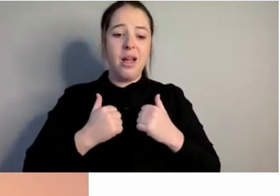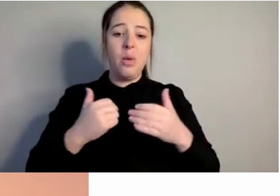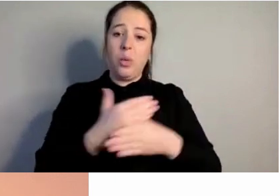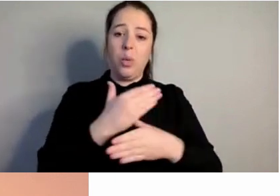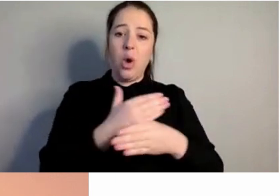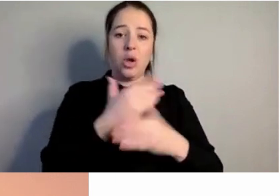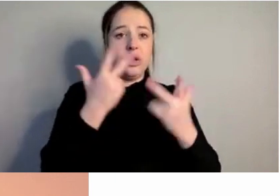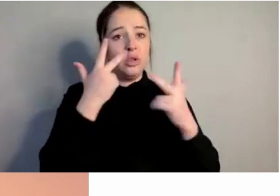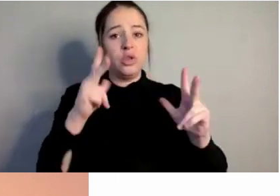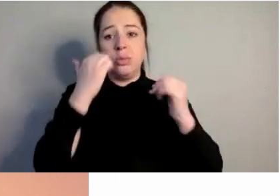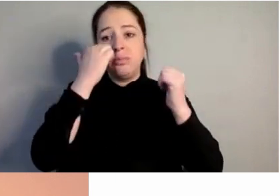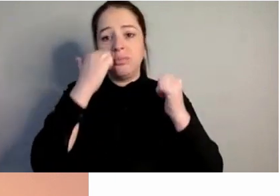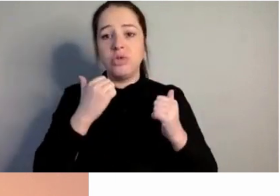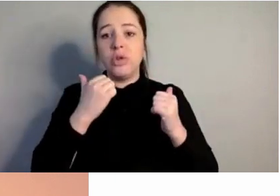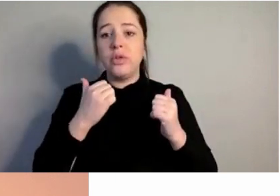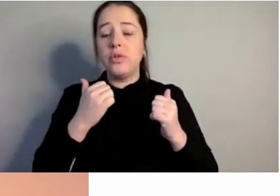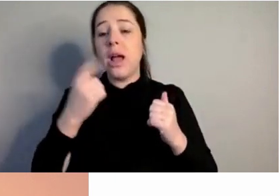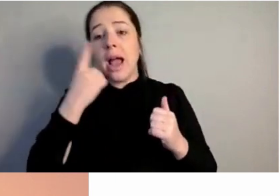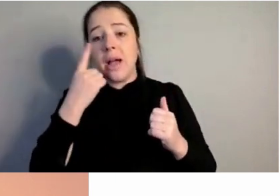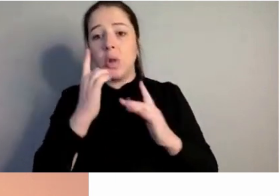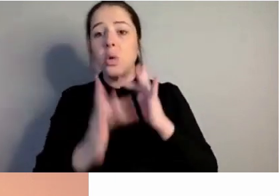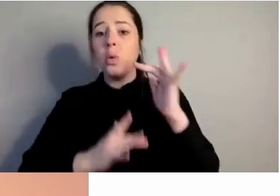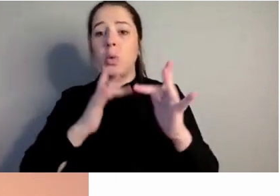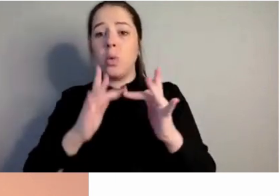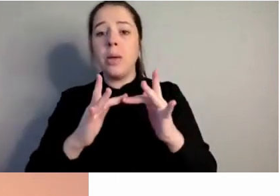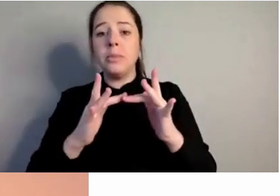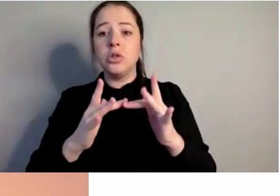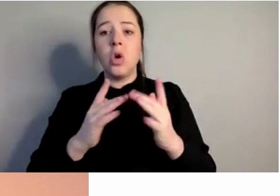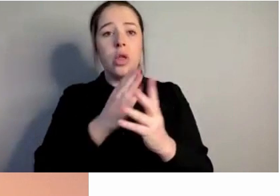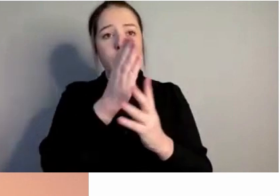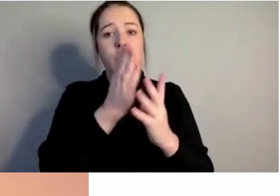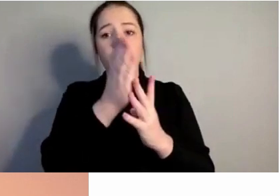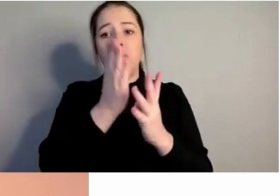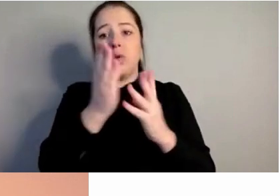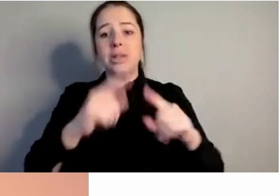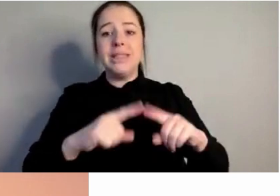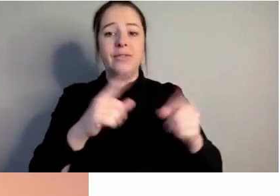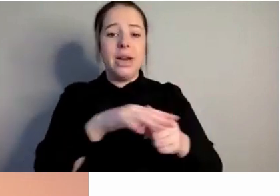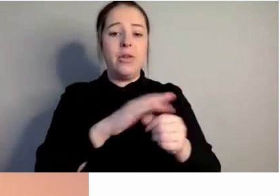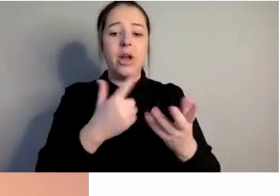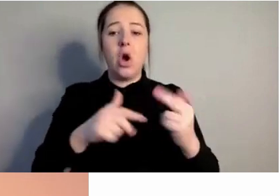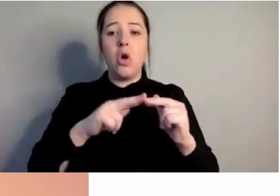the APS Academy website, which goes through the different areas of craft, which are really particular